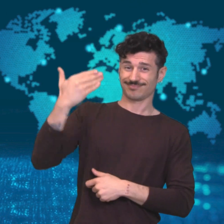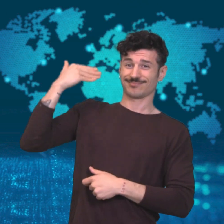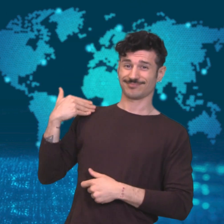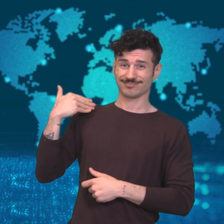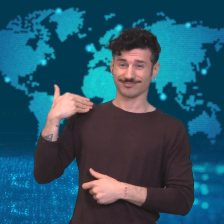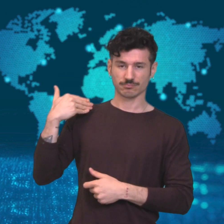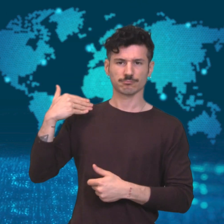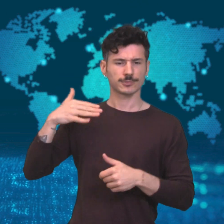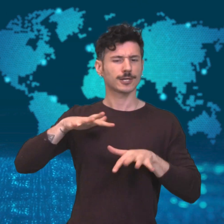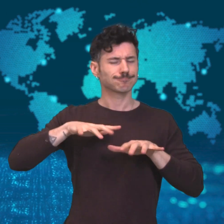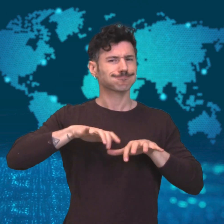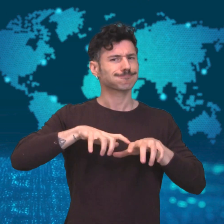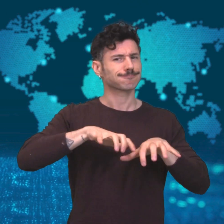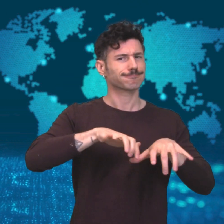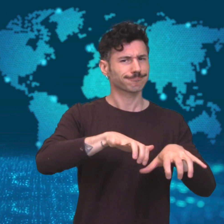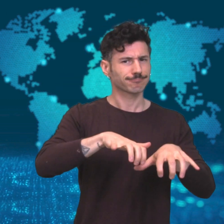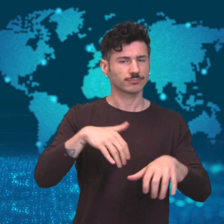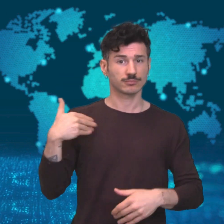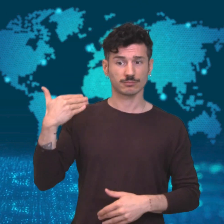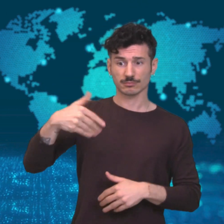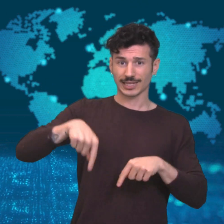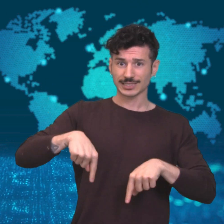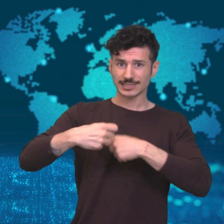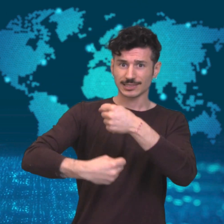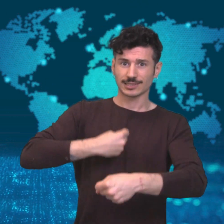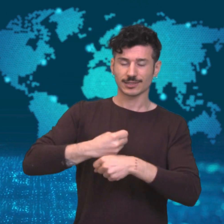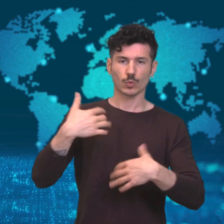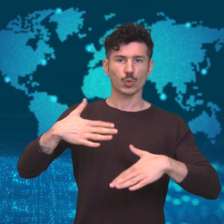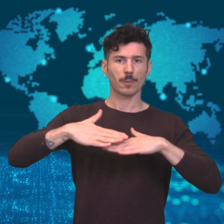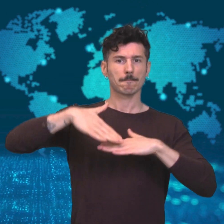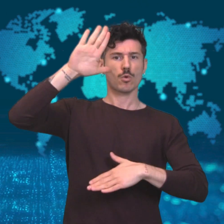wiped out since the beginning of 2020.